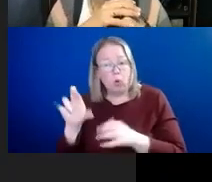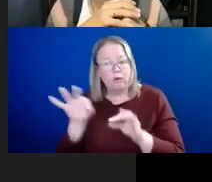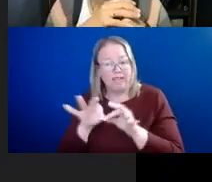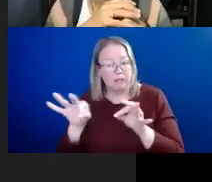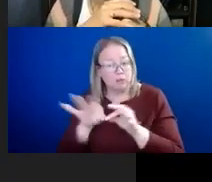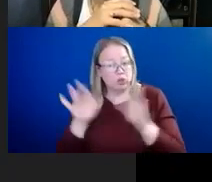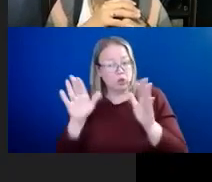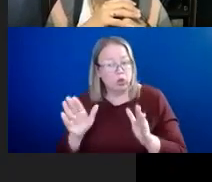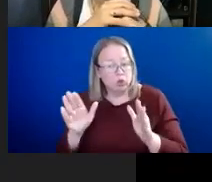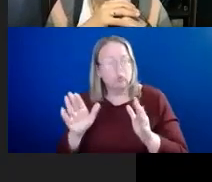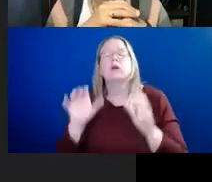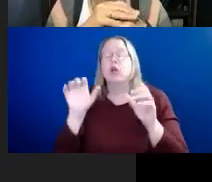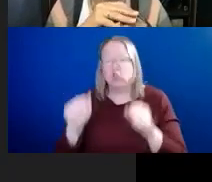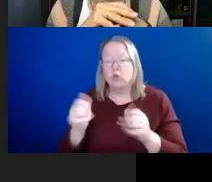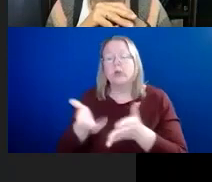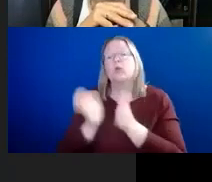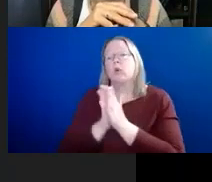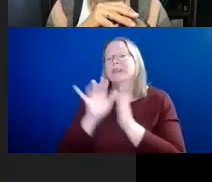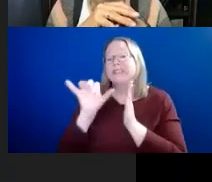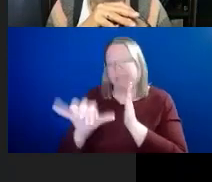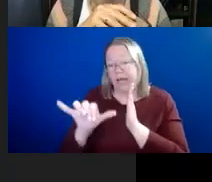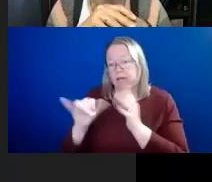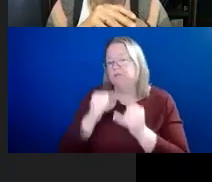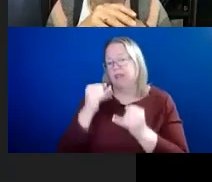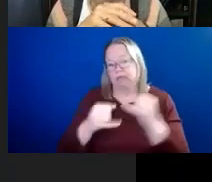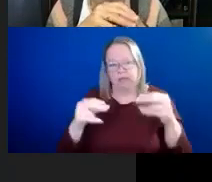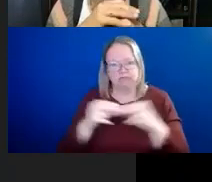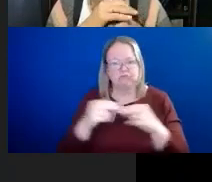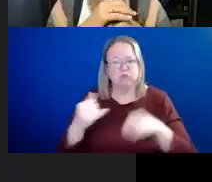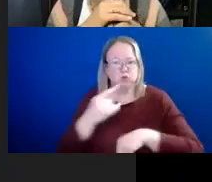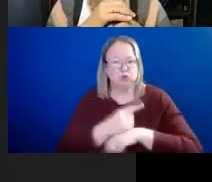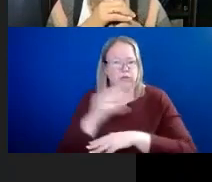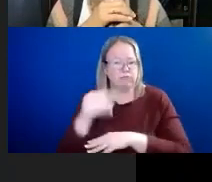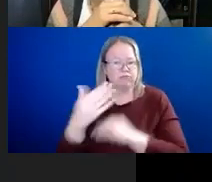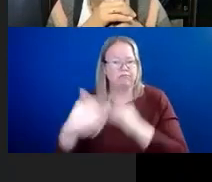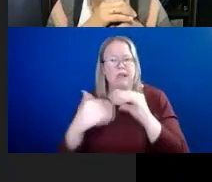13:21:10 you can make that request. On the last slide I will provide the email to make those